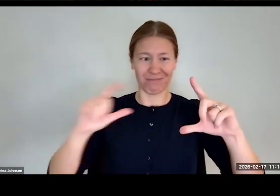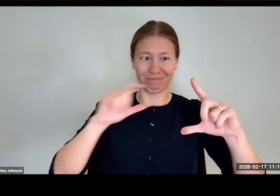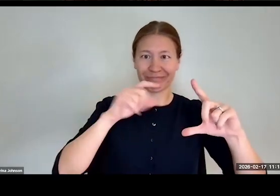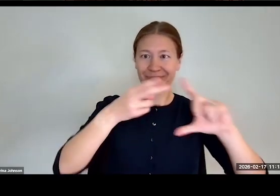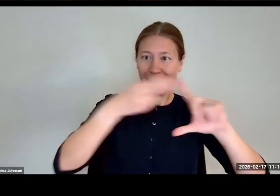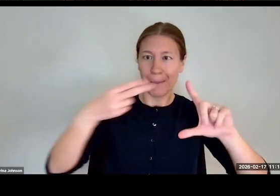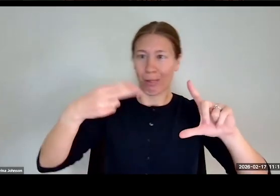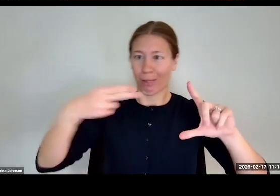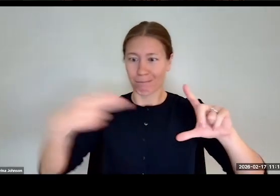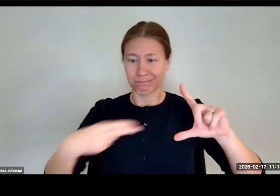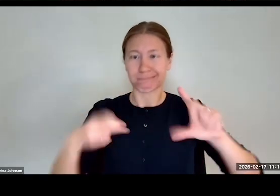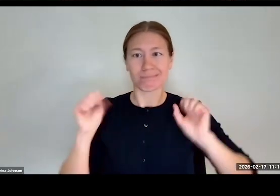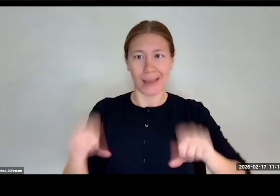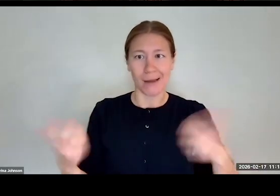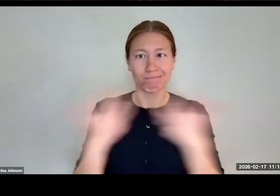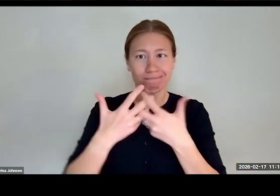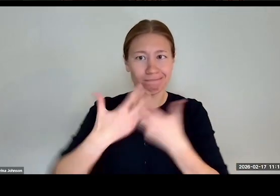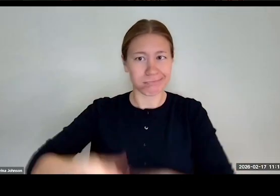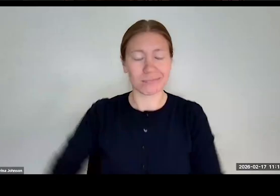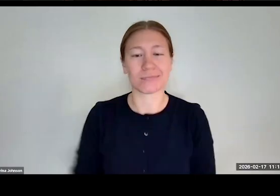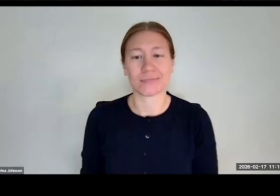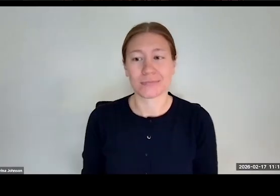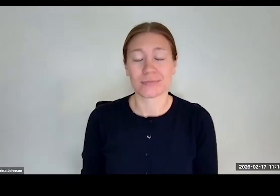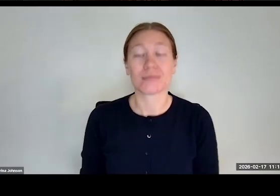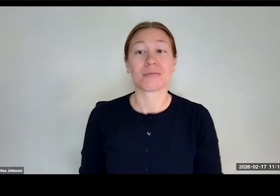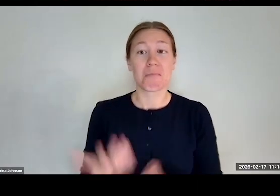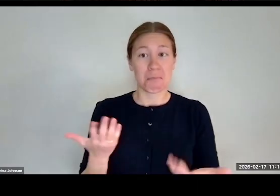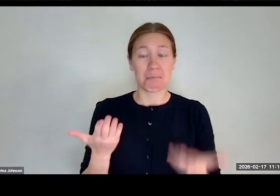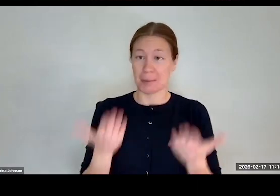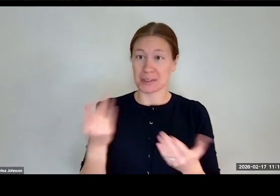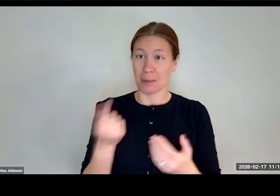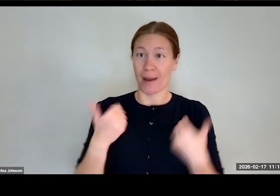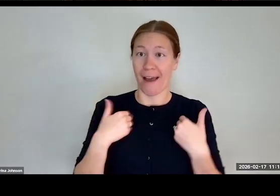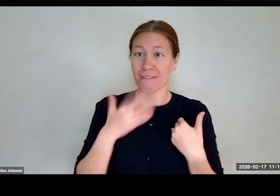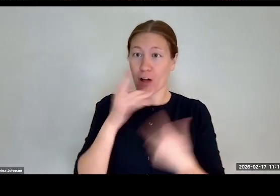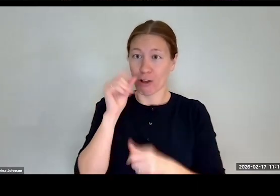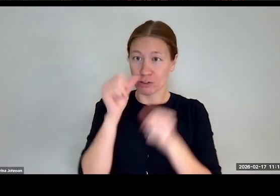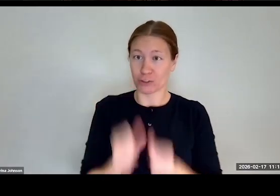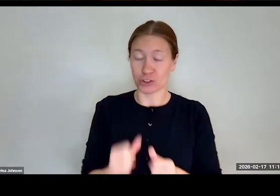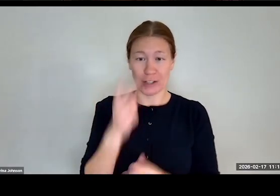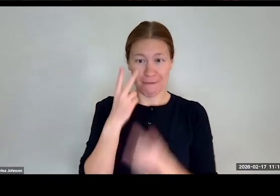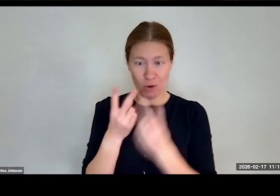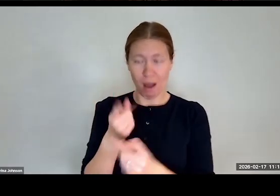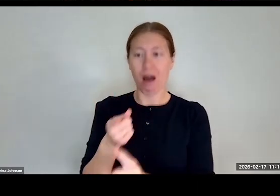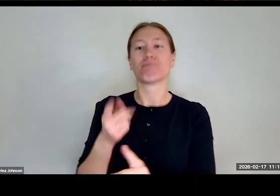that they correspond to. And then if someone with color vision deficiency views this, they will have the labels as a backup tool